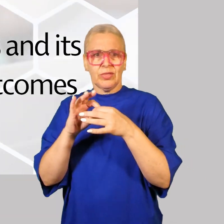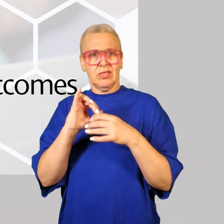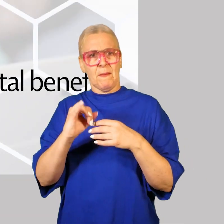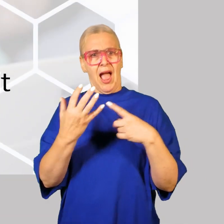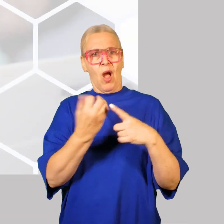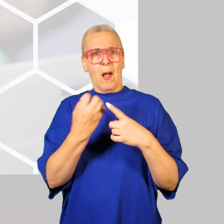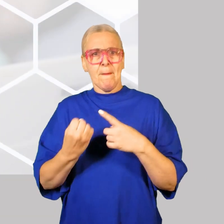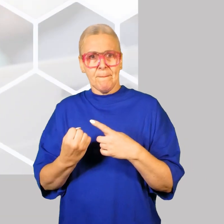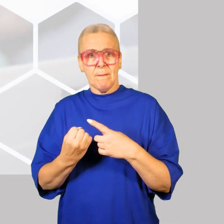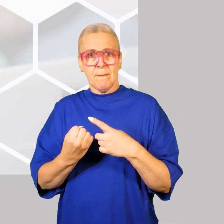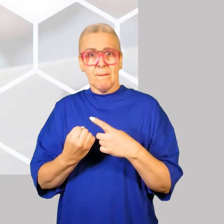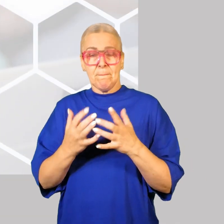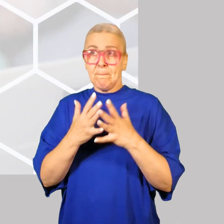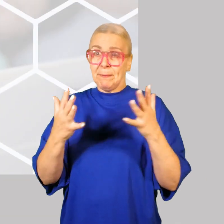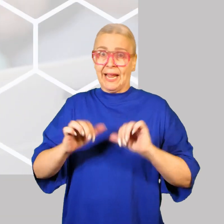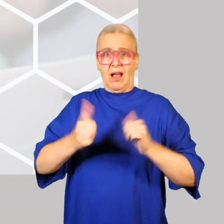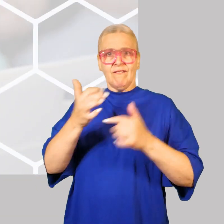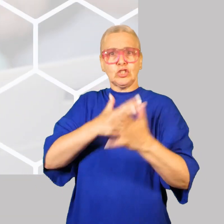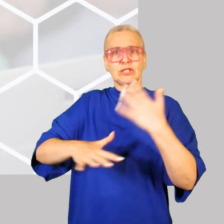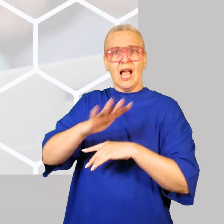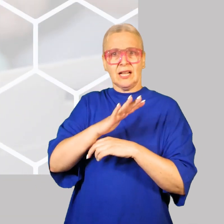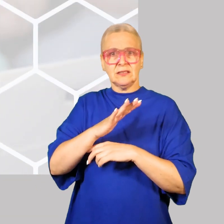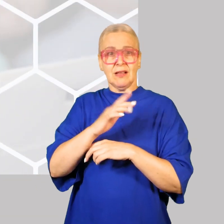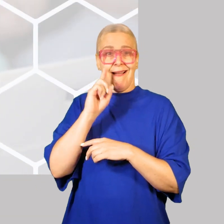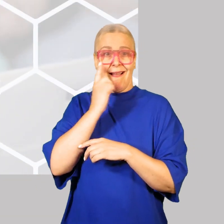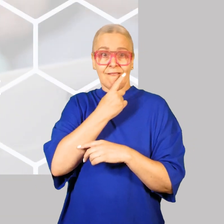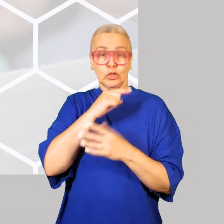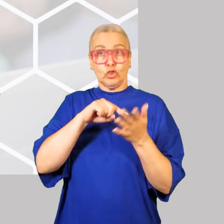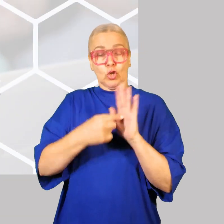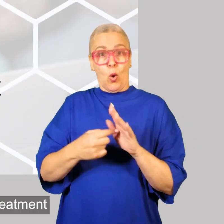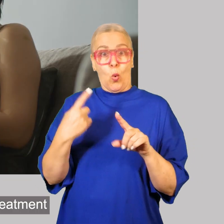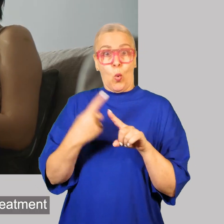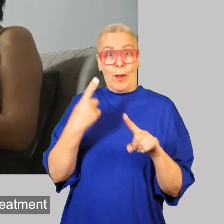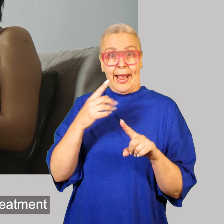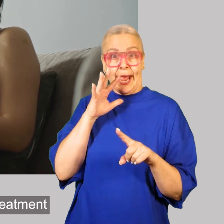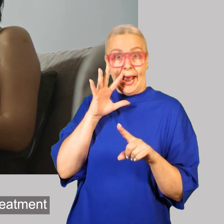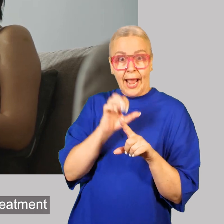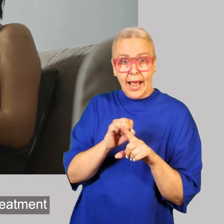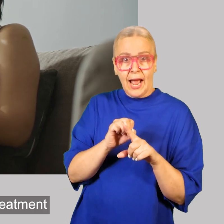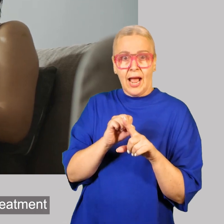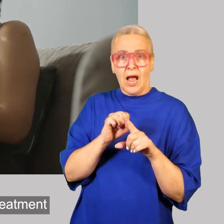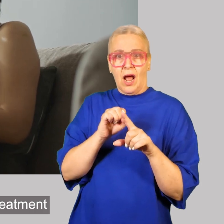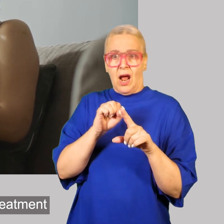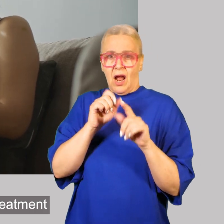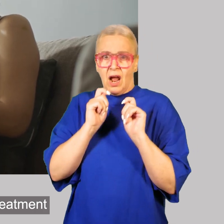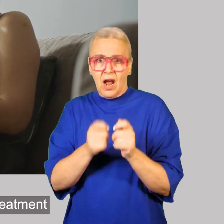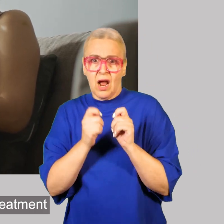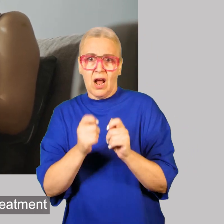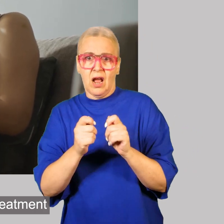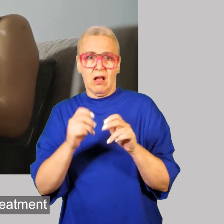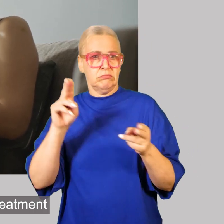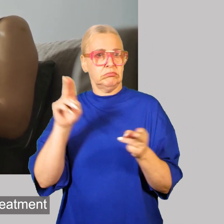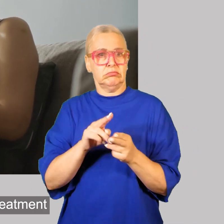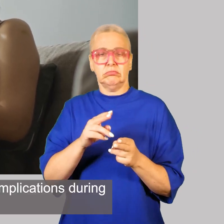would be of significant societal benefit. Evidence has shown that timely detection and treatment